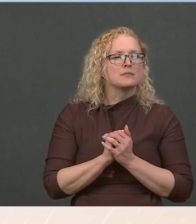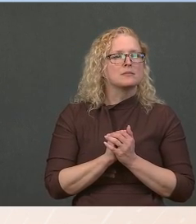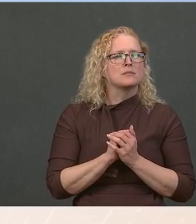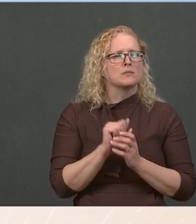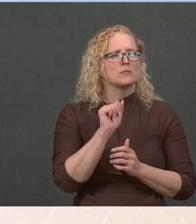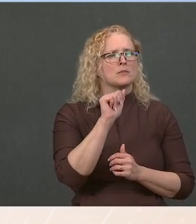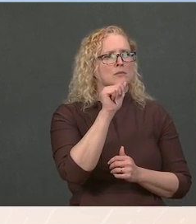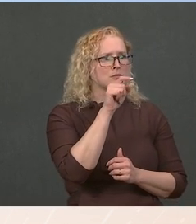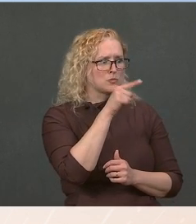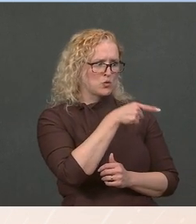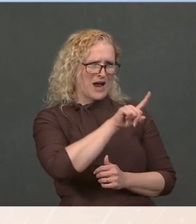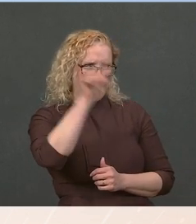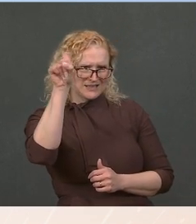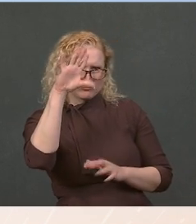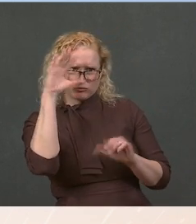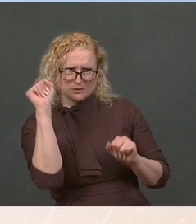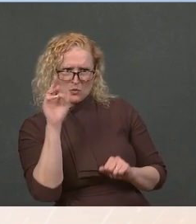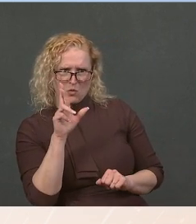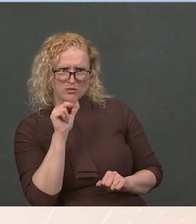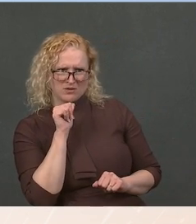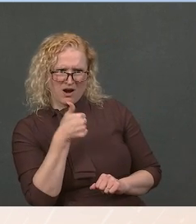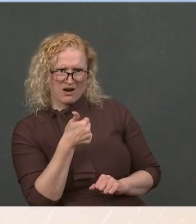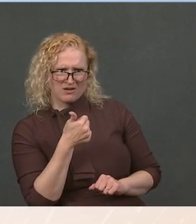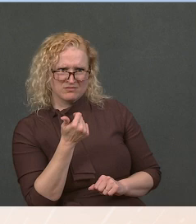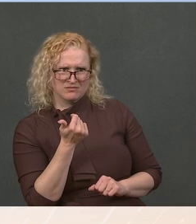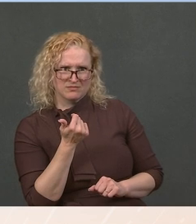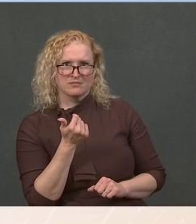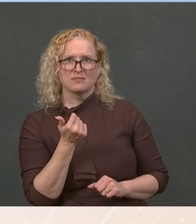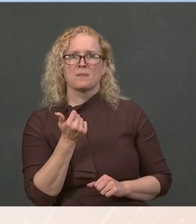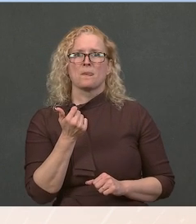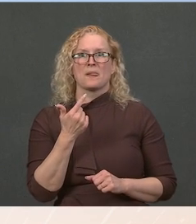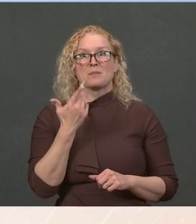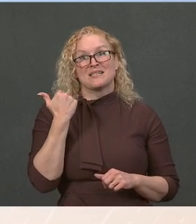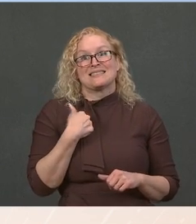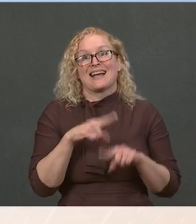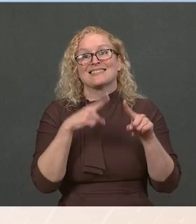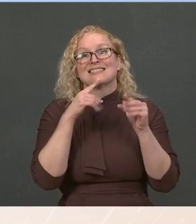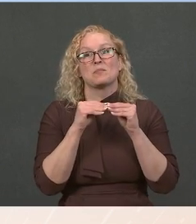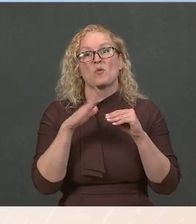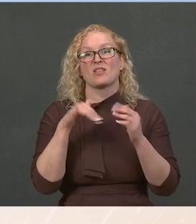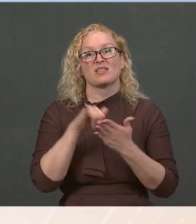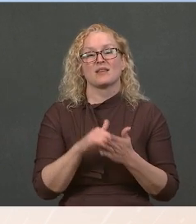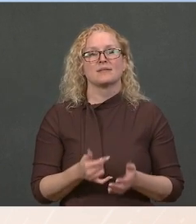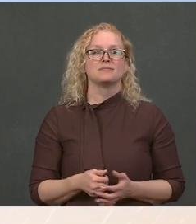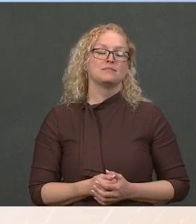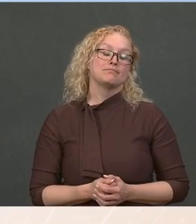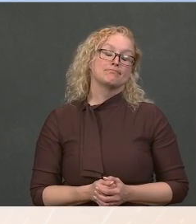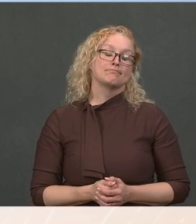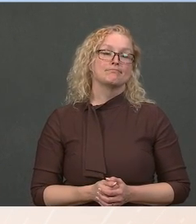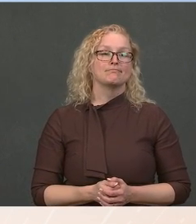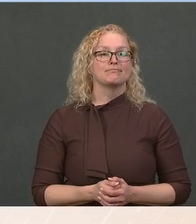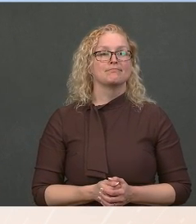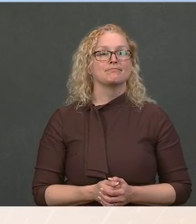I cannot say any more than that. The Press: Okay, final one, then. There is a long line to get into this country legally.